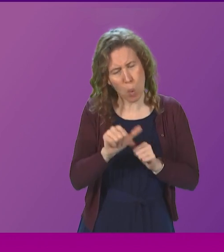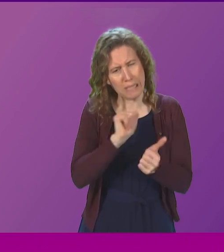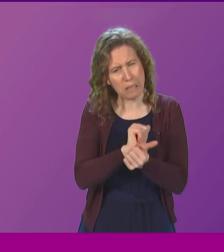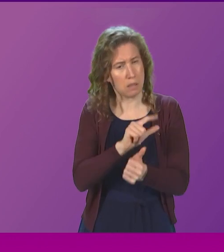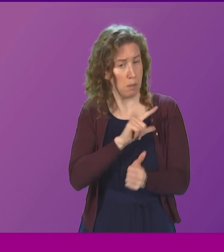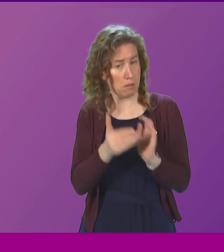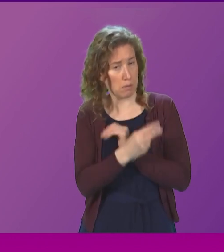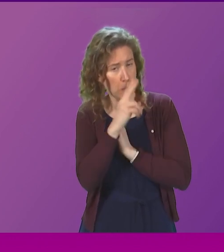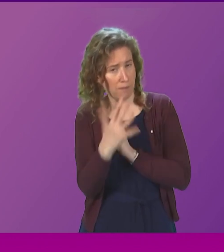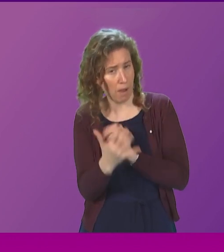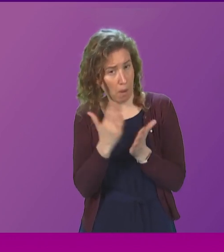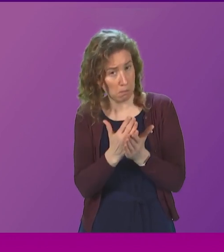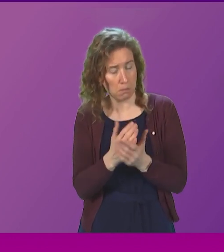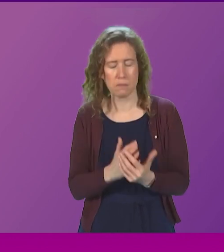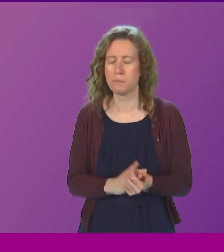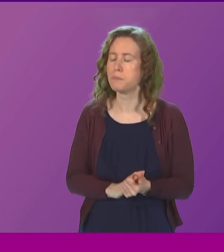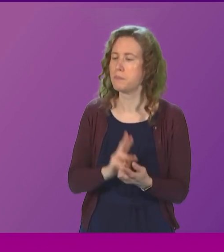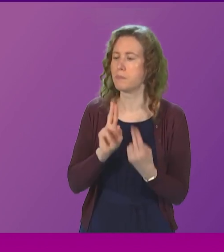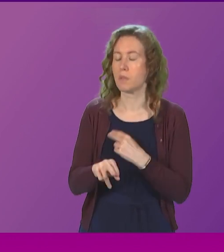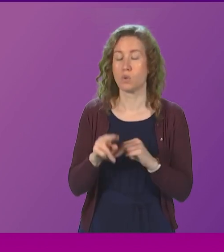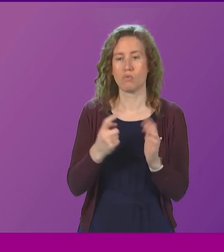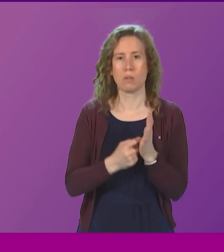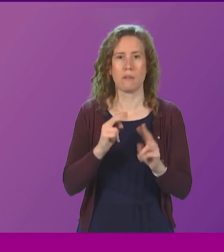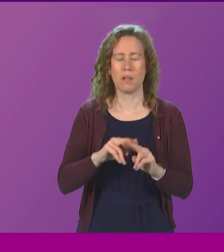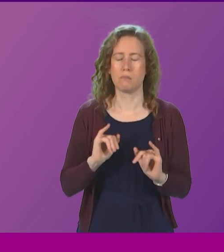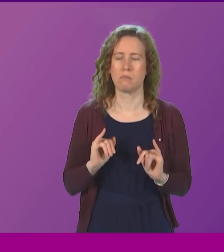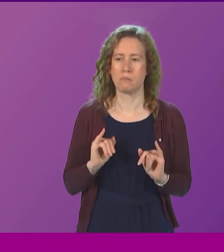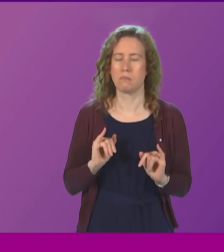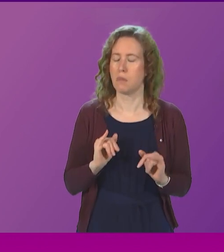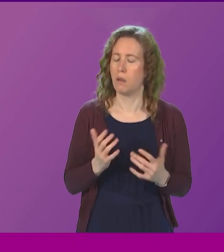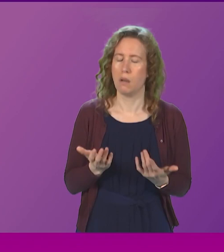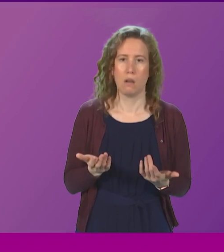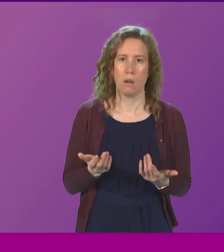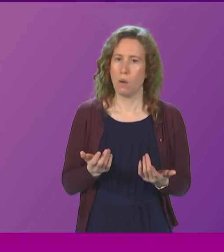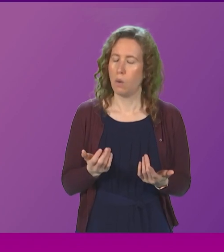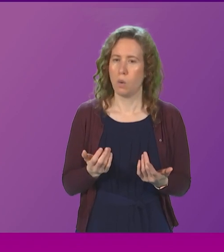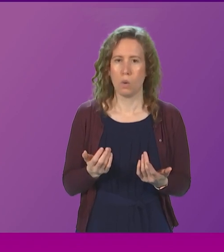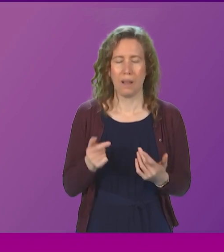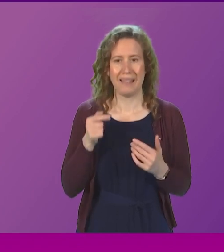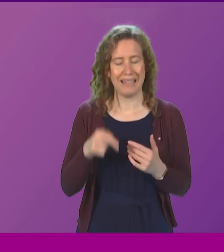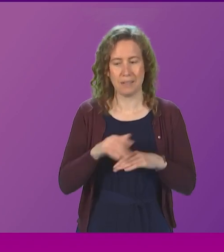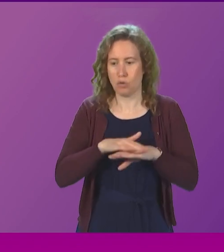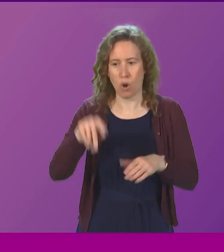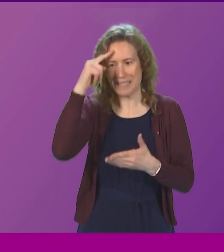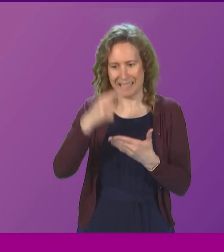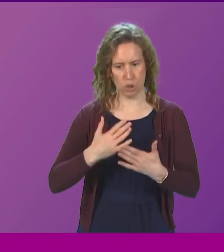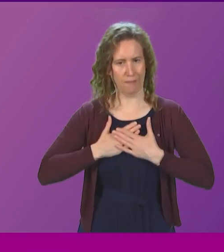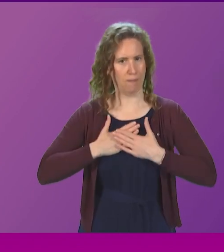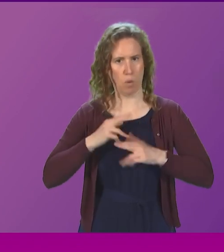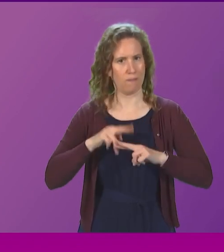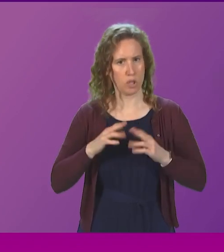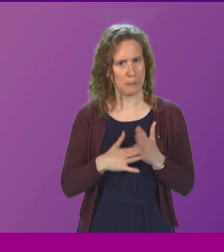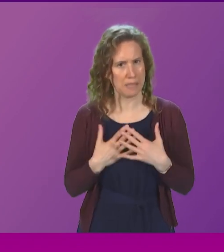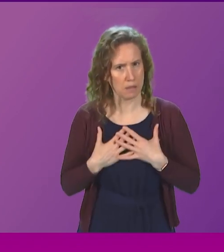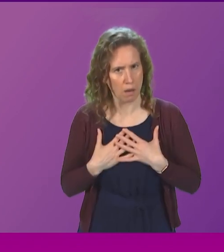Those are not matters that are decisions for the First Minister; they are, rightly, left